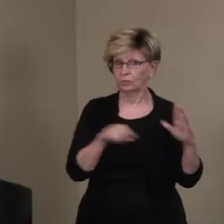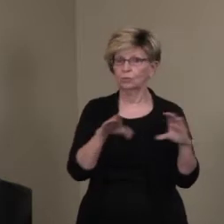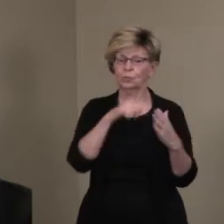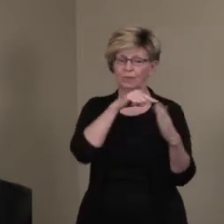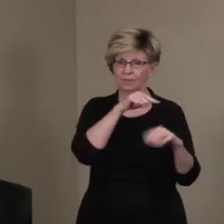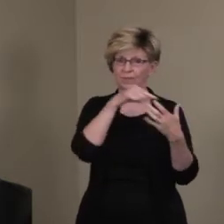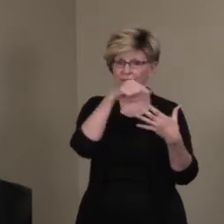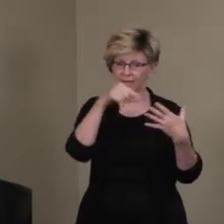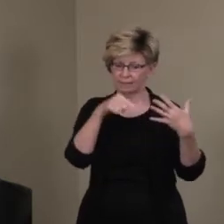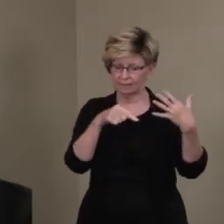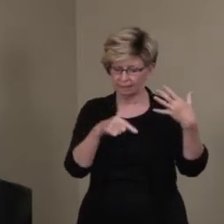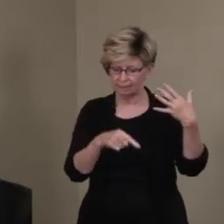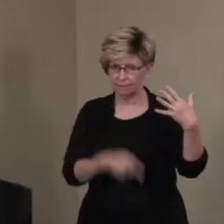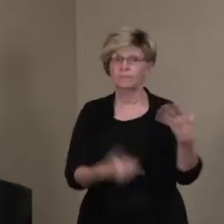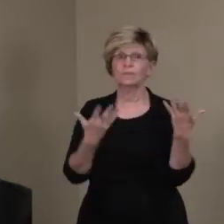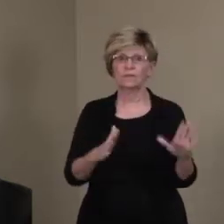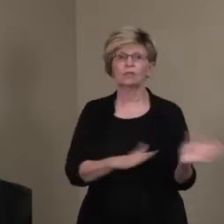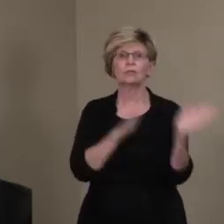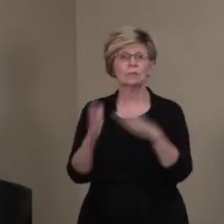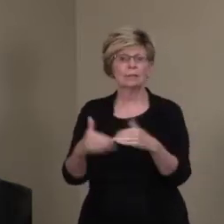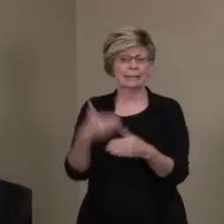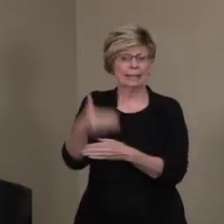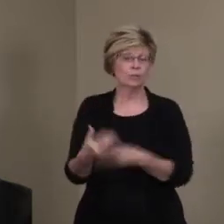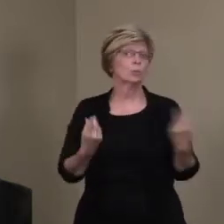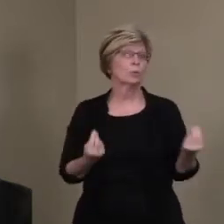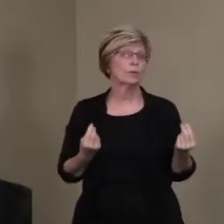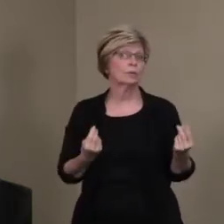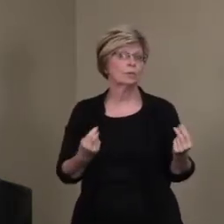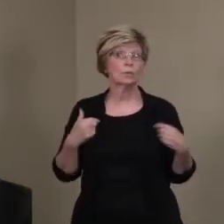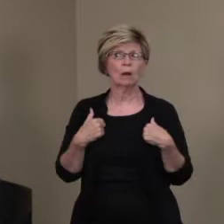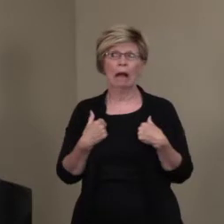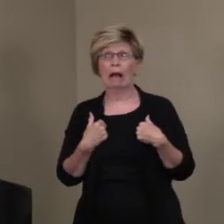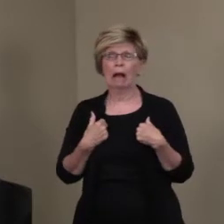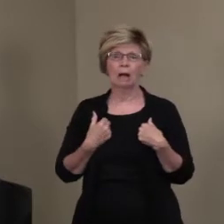list that they can check off each task in the morning so that they know what to